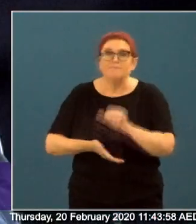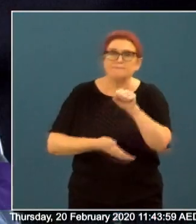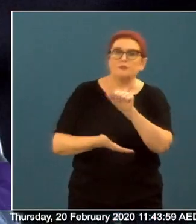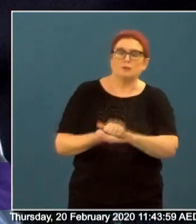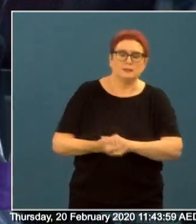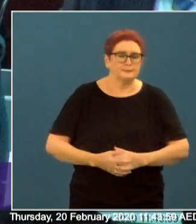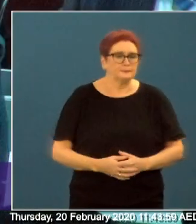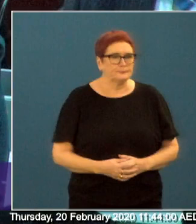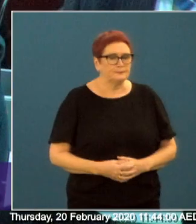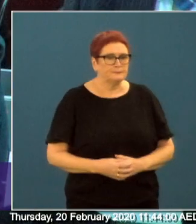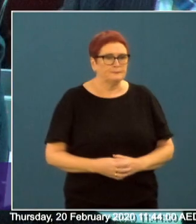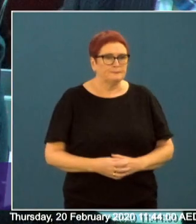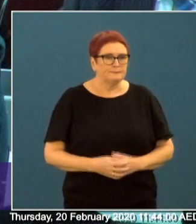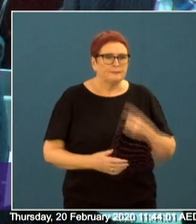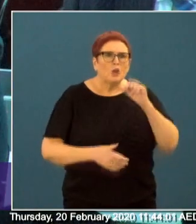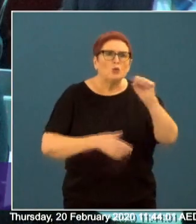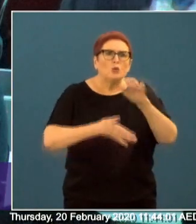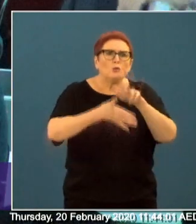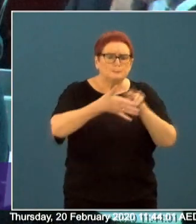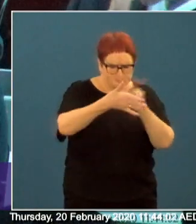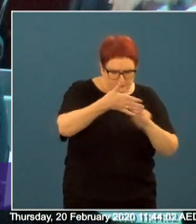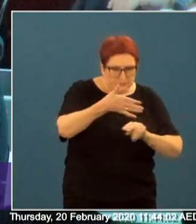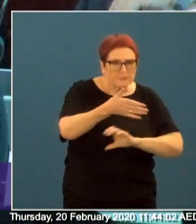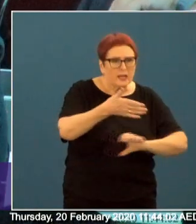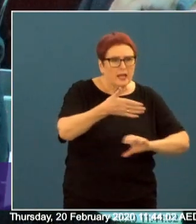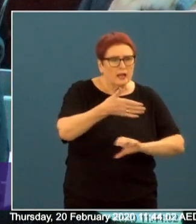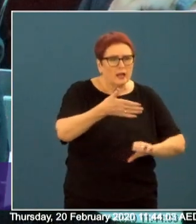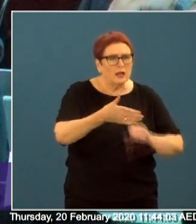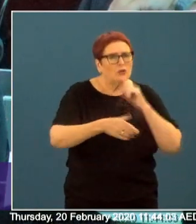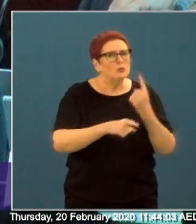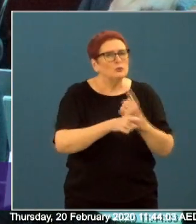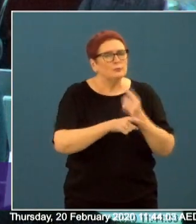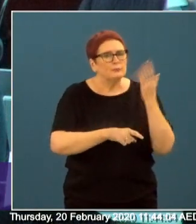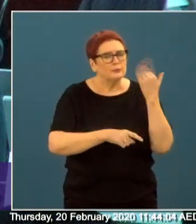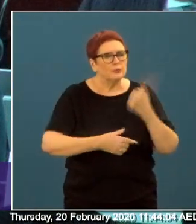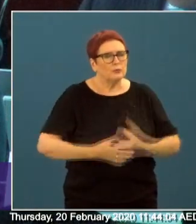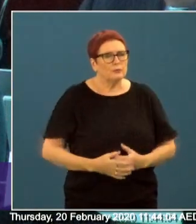And looking at paragraph 37, you have said, in that context,